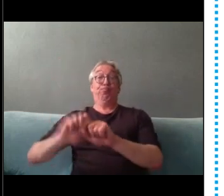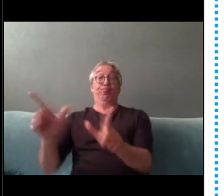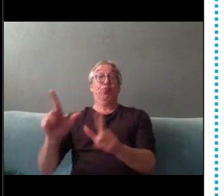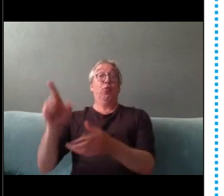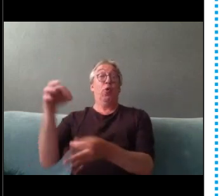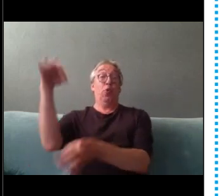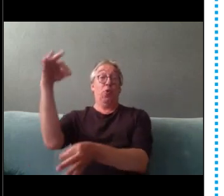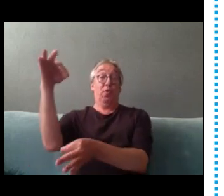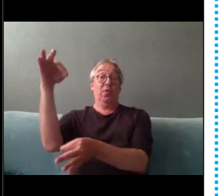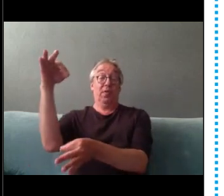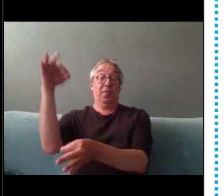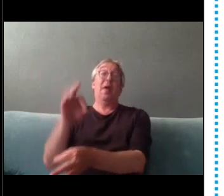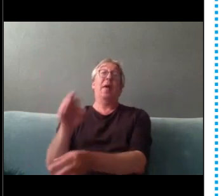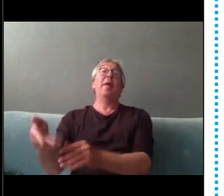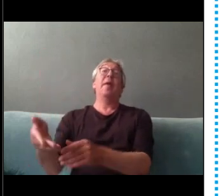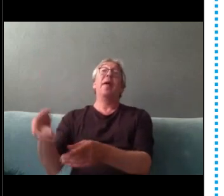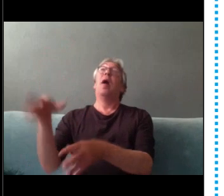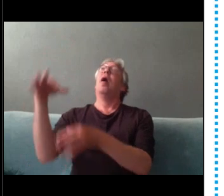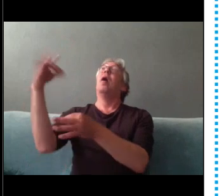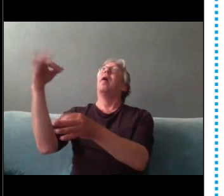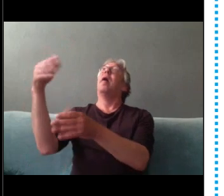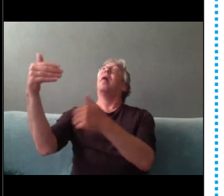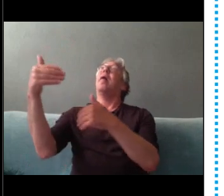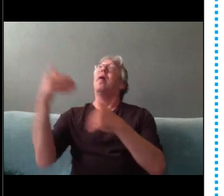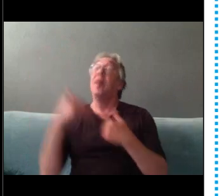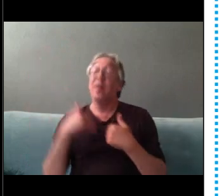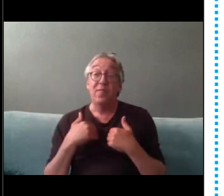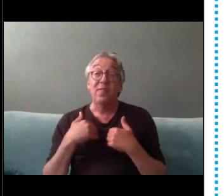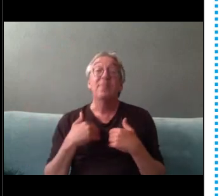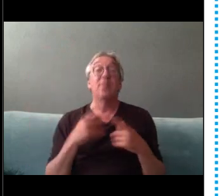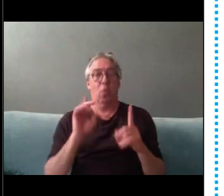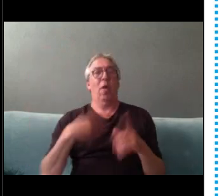Because often people know how to deal with things in their own countries